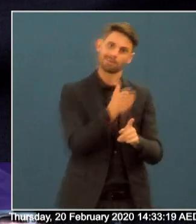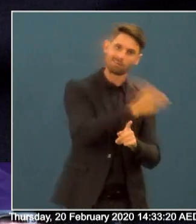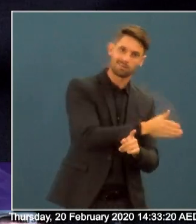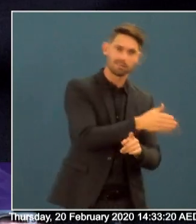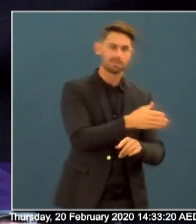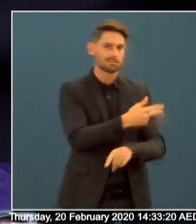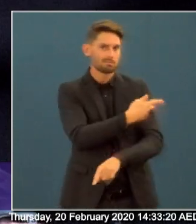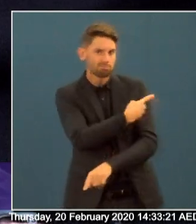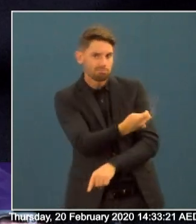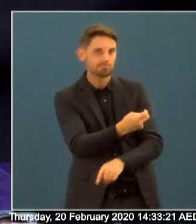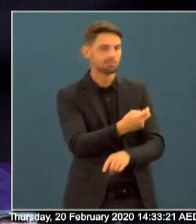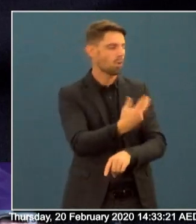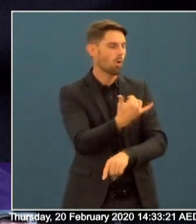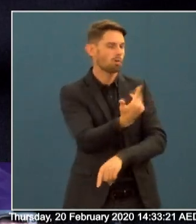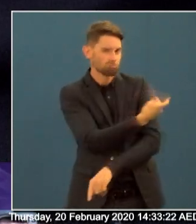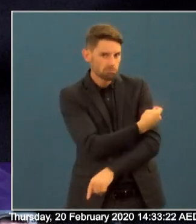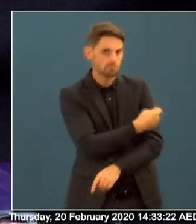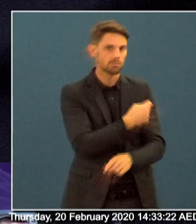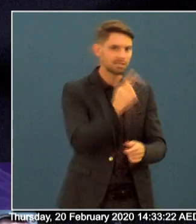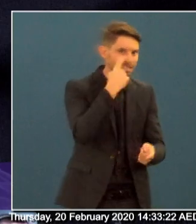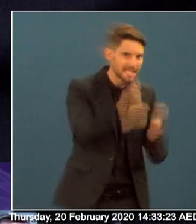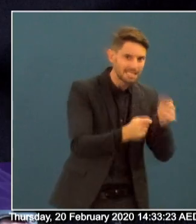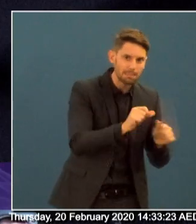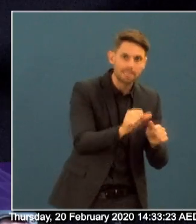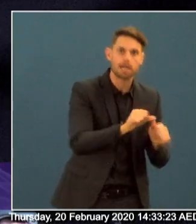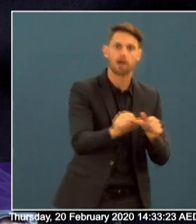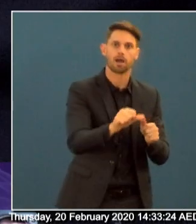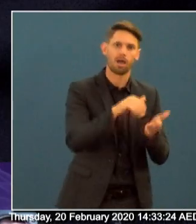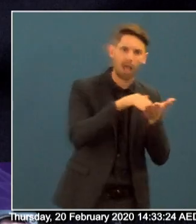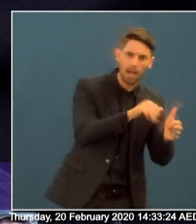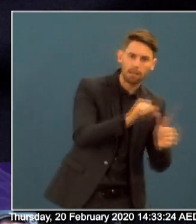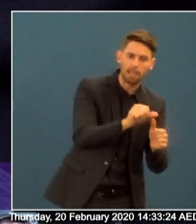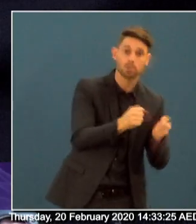that they are readmitted more often to hospital after a prior admission.